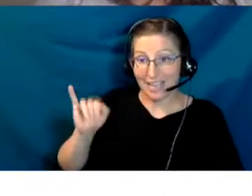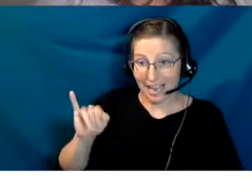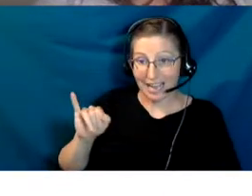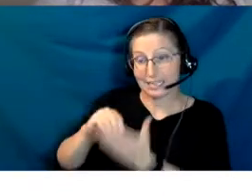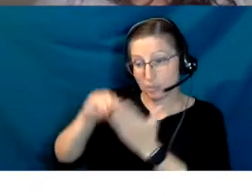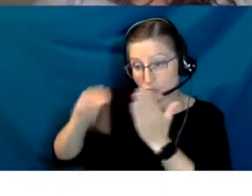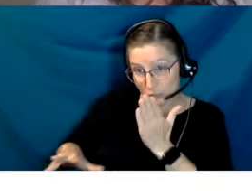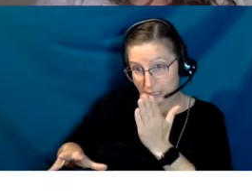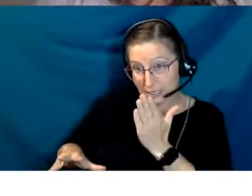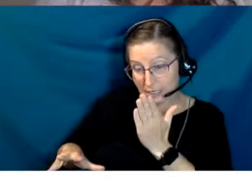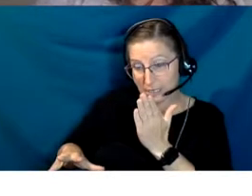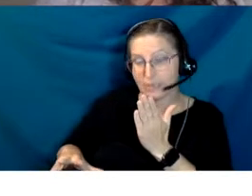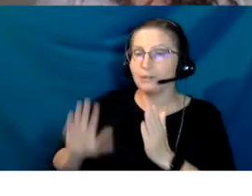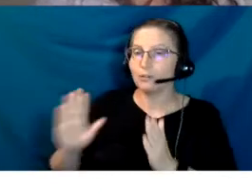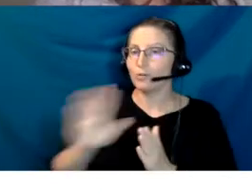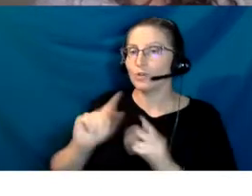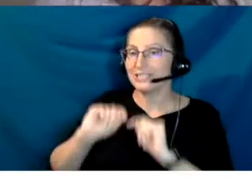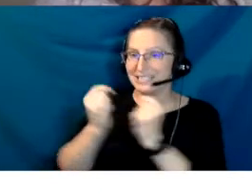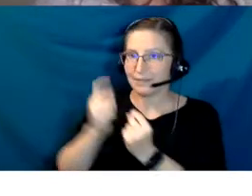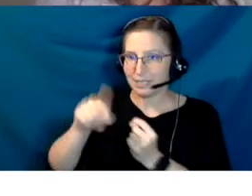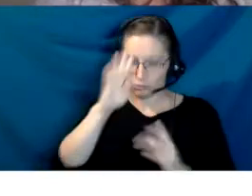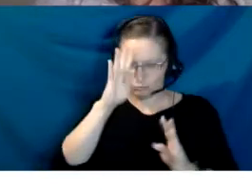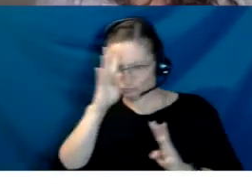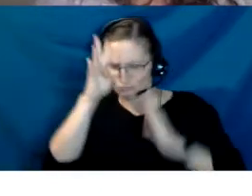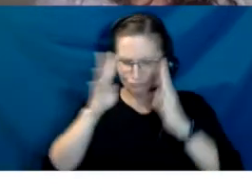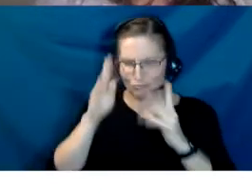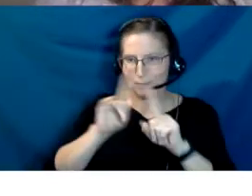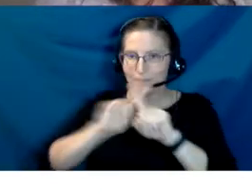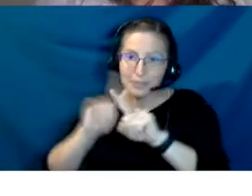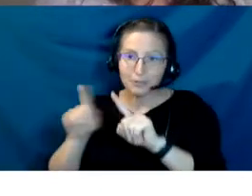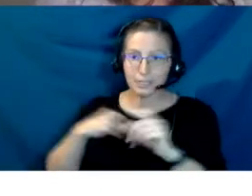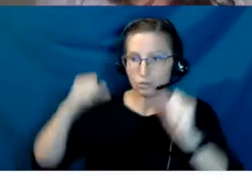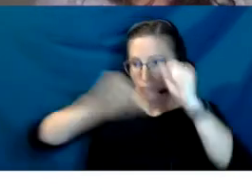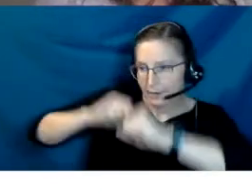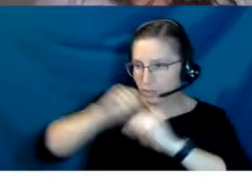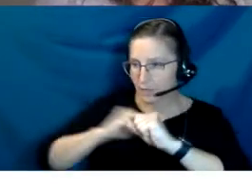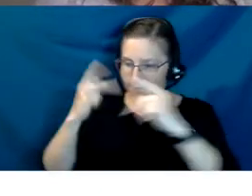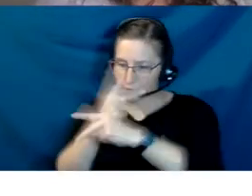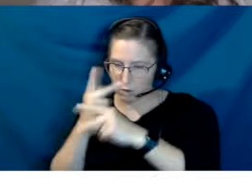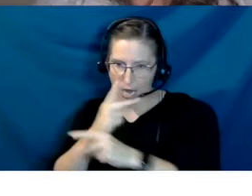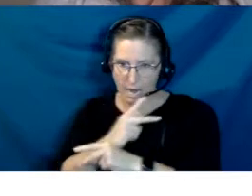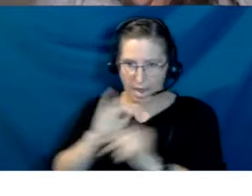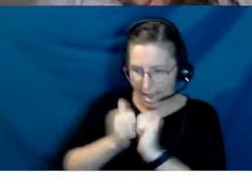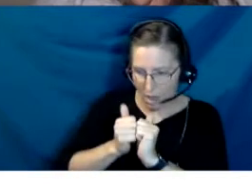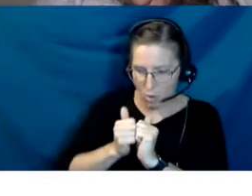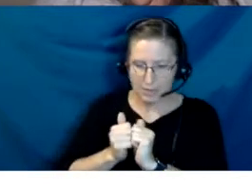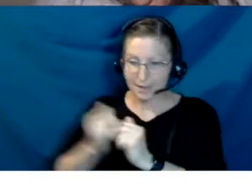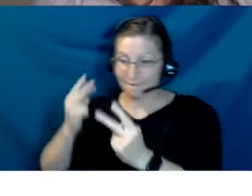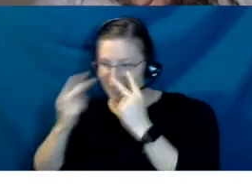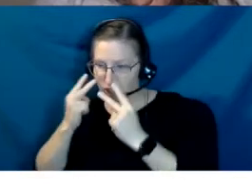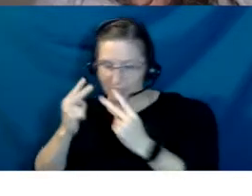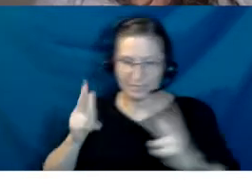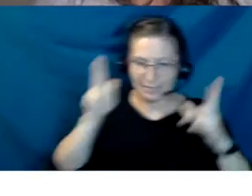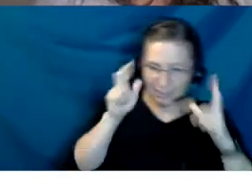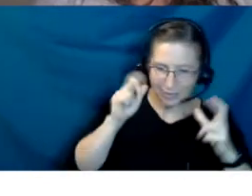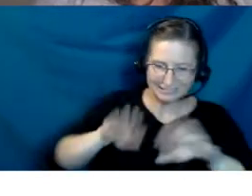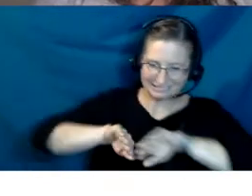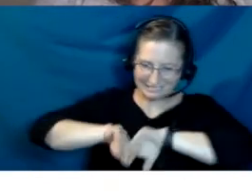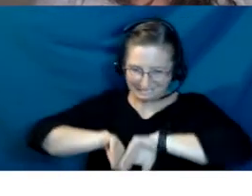of bypass that vision and hearing. And include a tactile component, but also a multi-modality